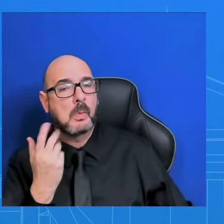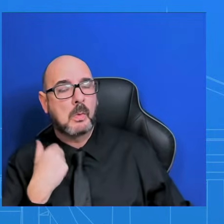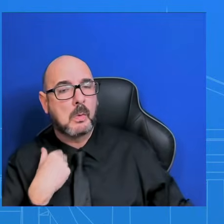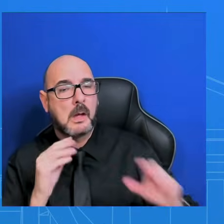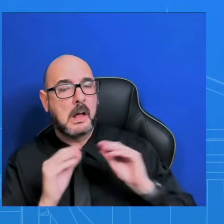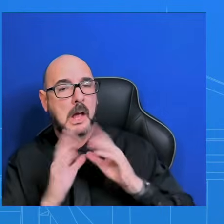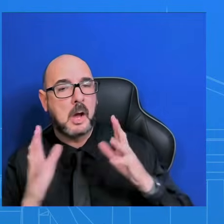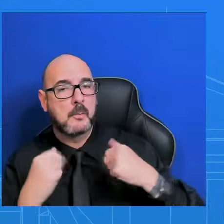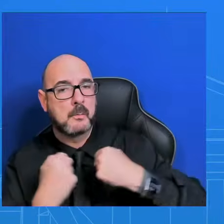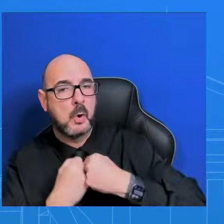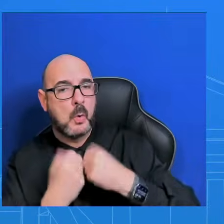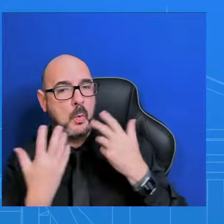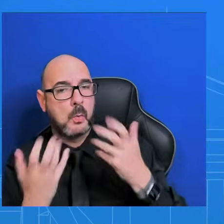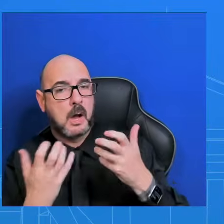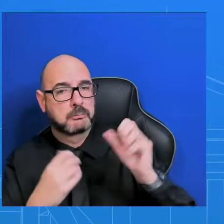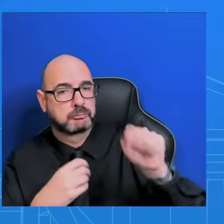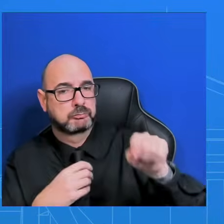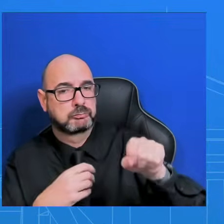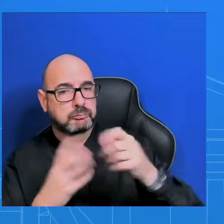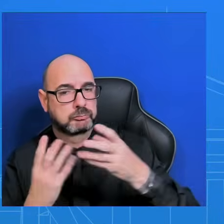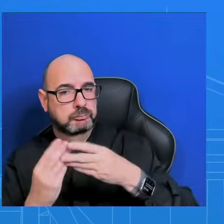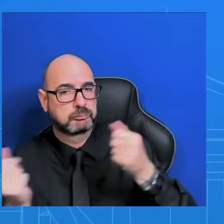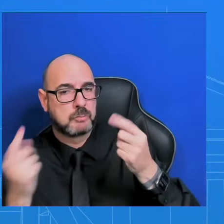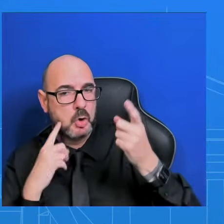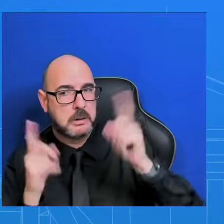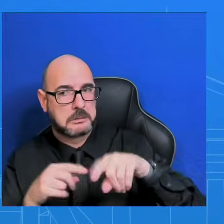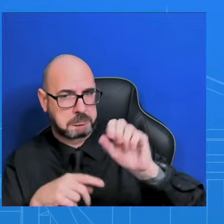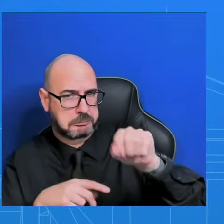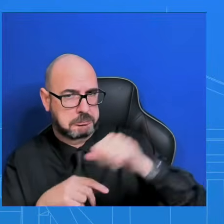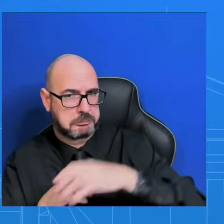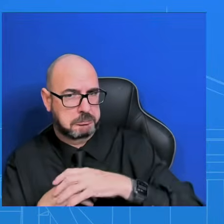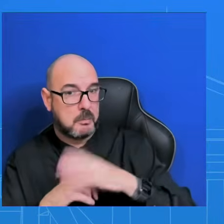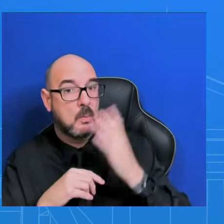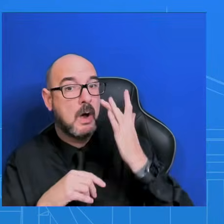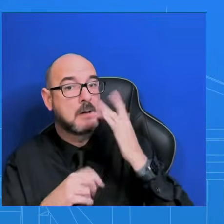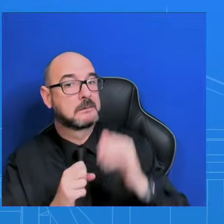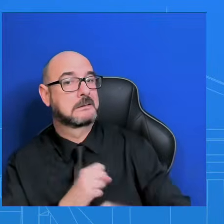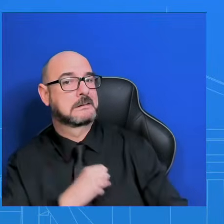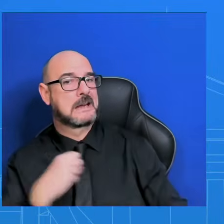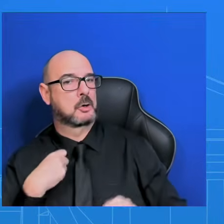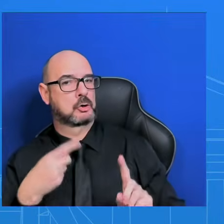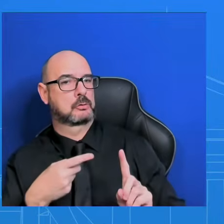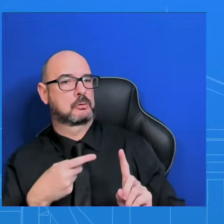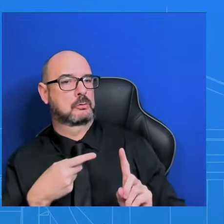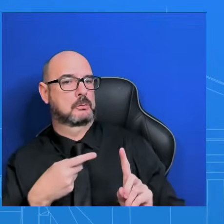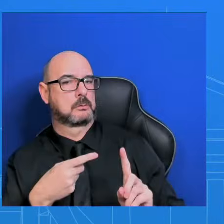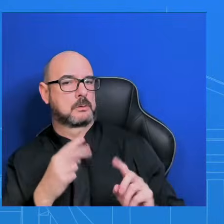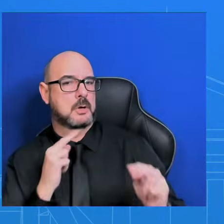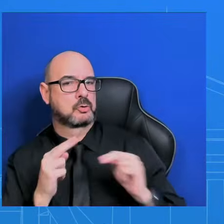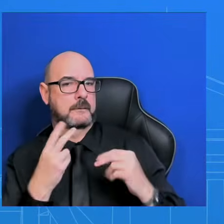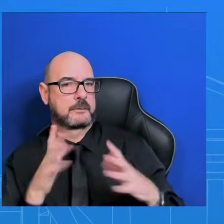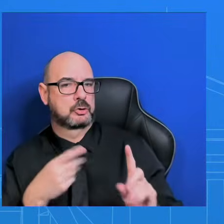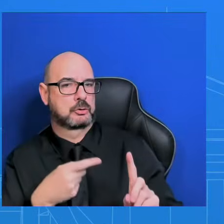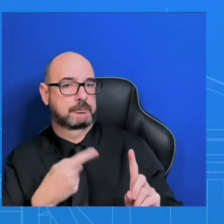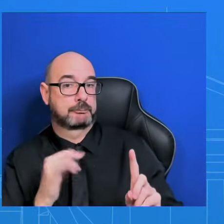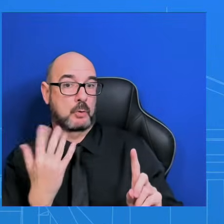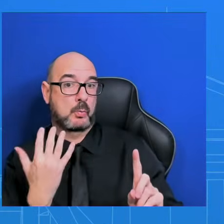these negotiations in the Senate with Republicans and Democrats. The President understands that this is an issue that matters to the American people.